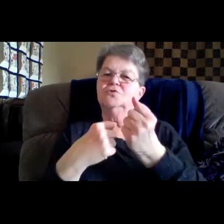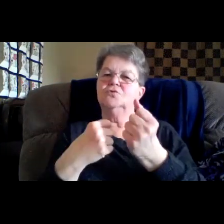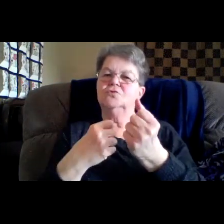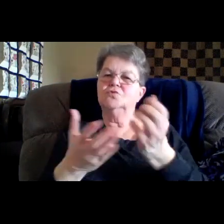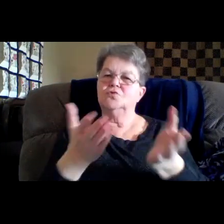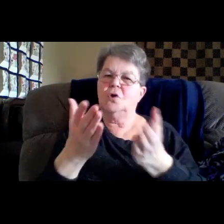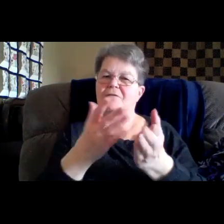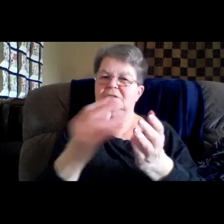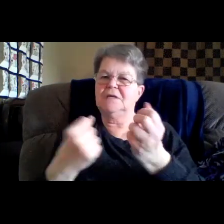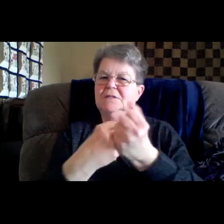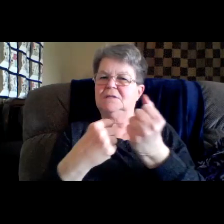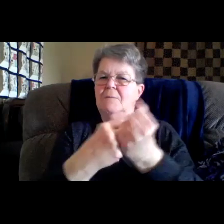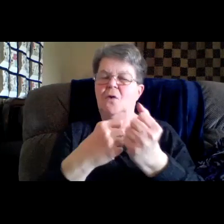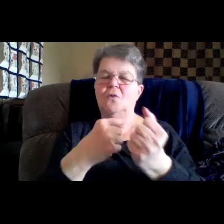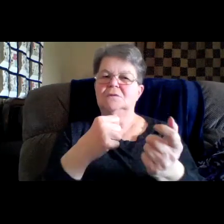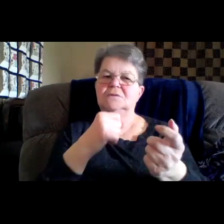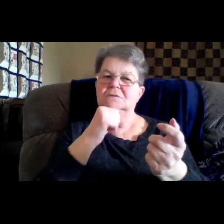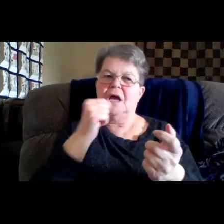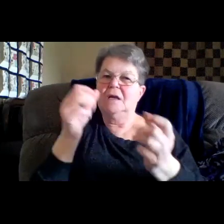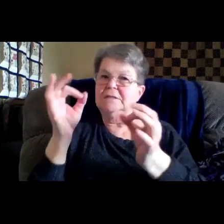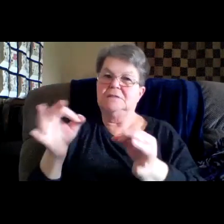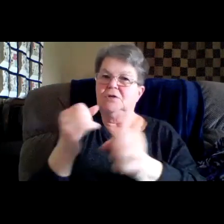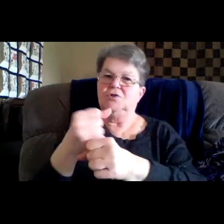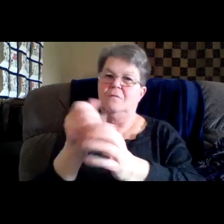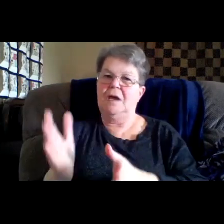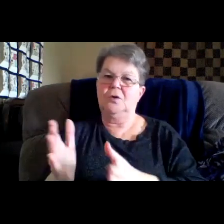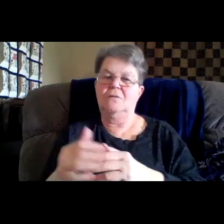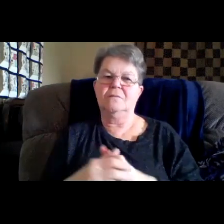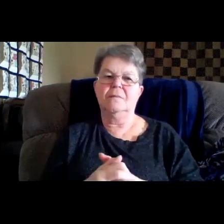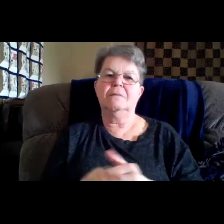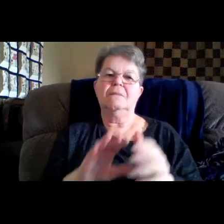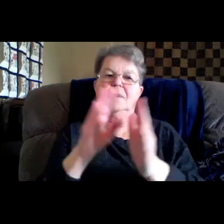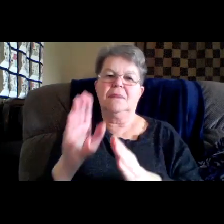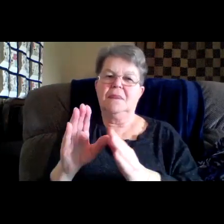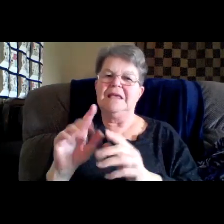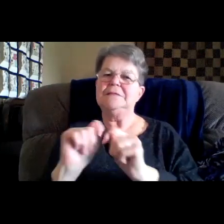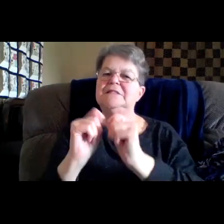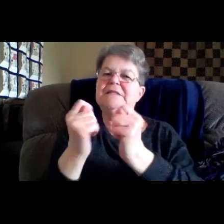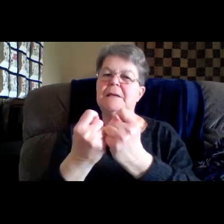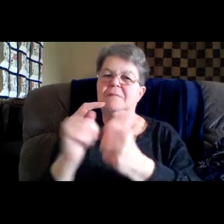not an alternative decision-maker. You want to look at the person's team. That's the T.